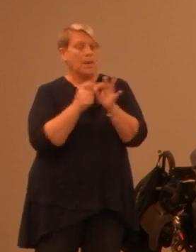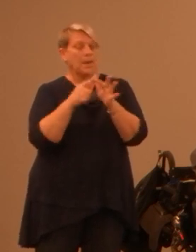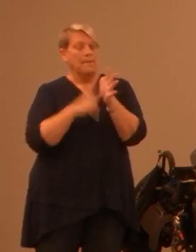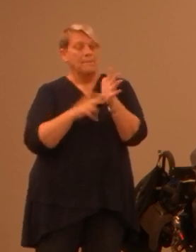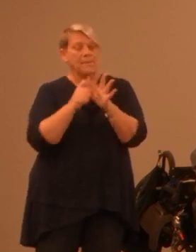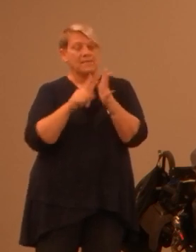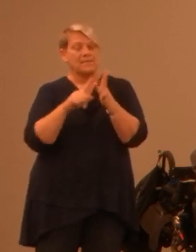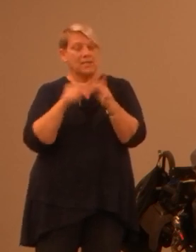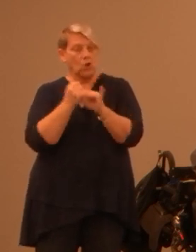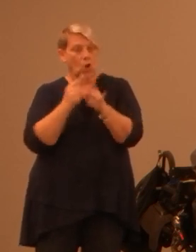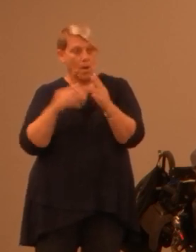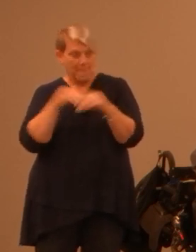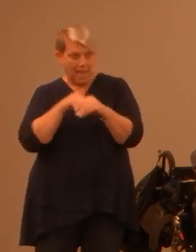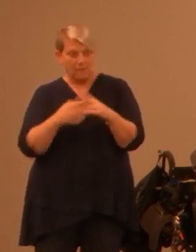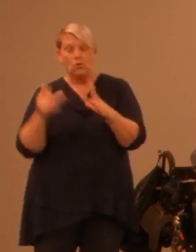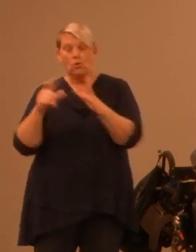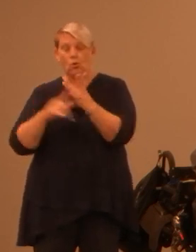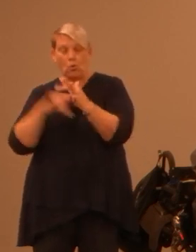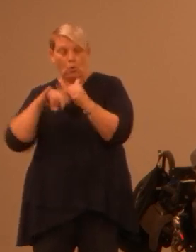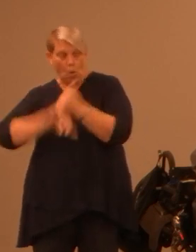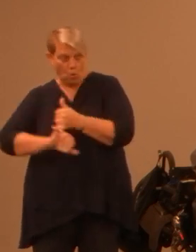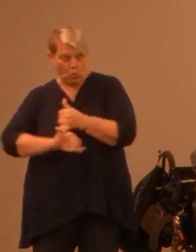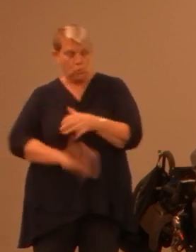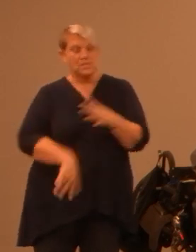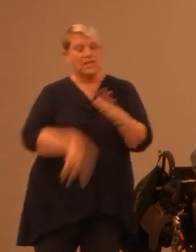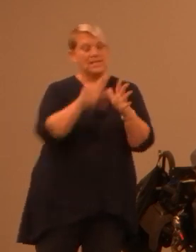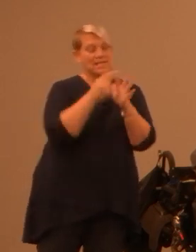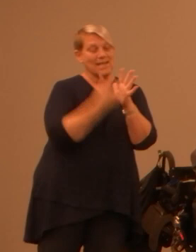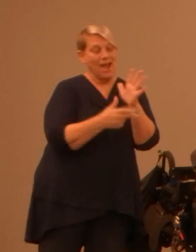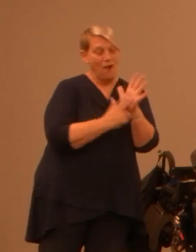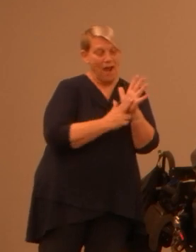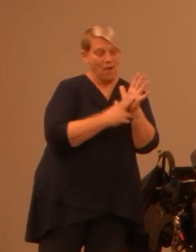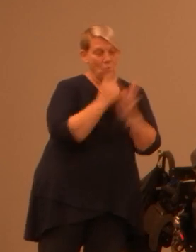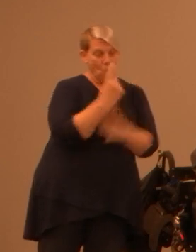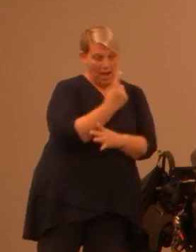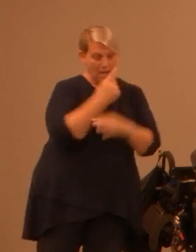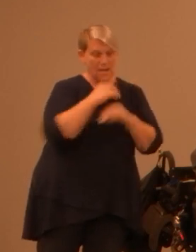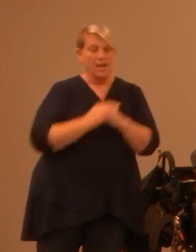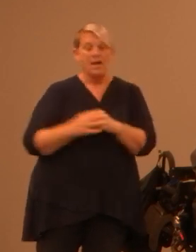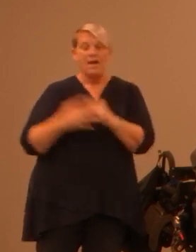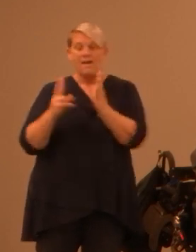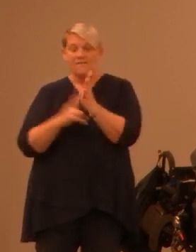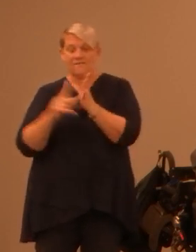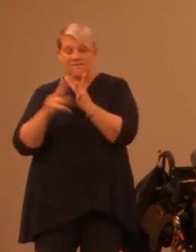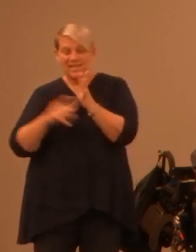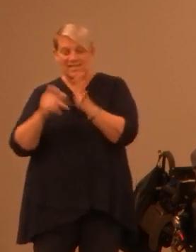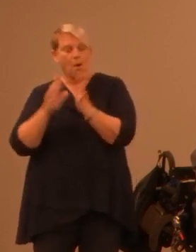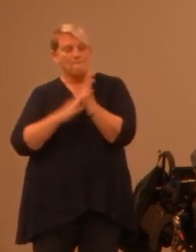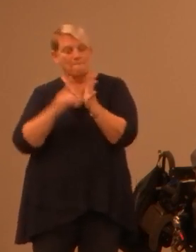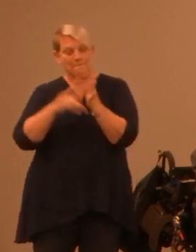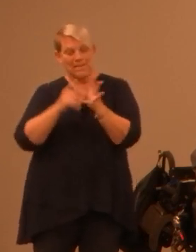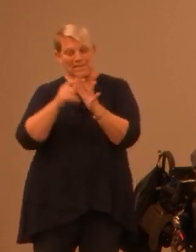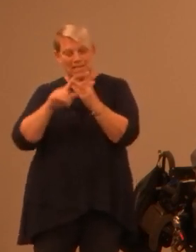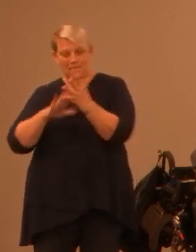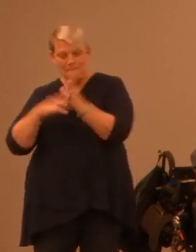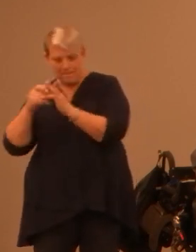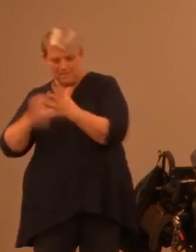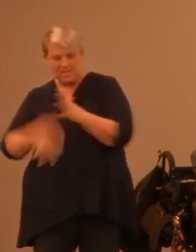Coles, DRN1, BindiMaps and the Telstra Corporation.